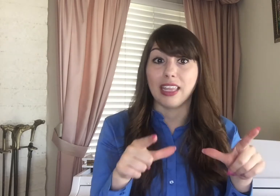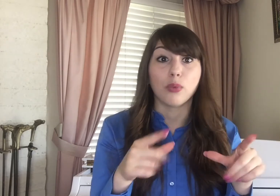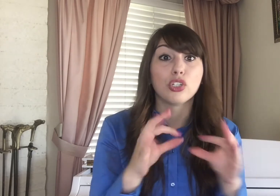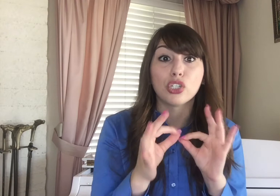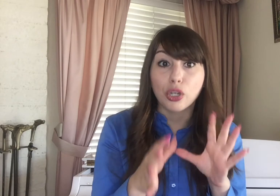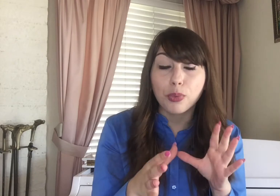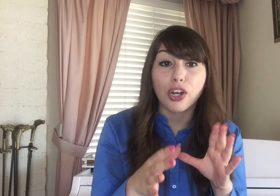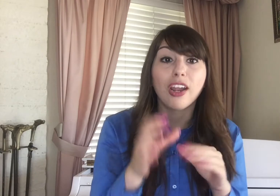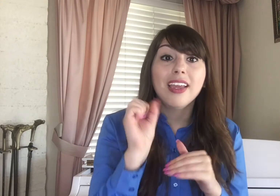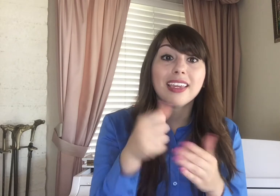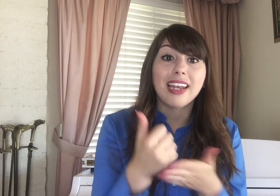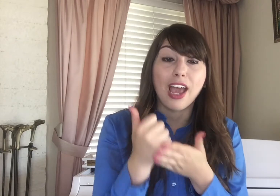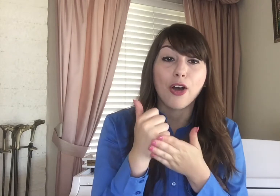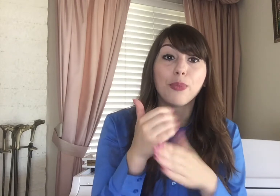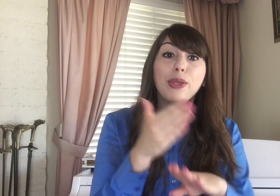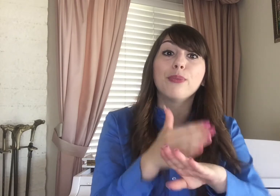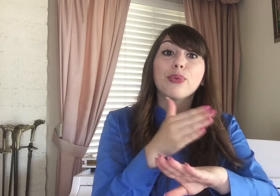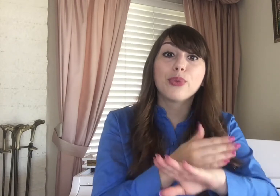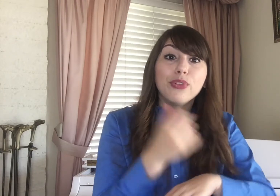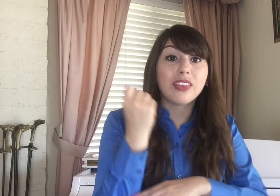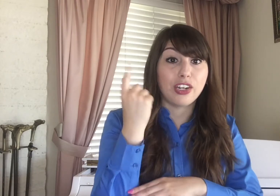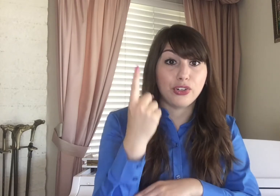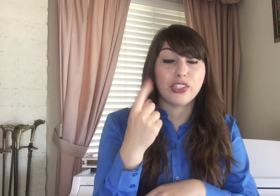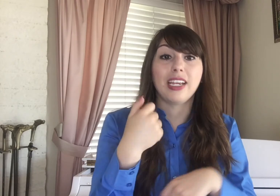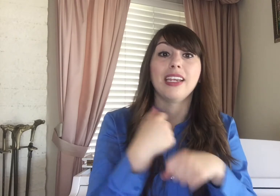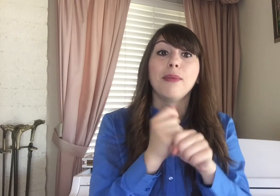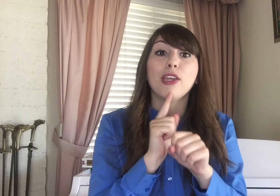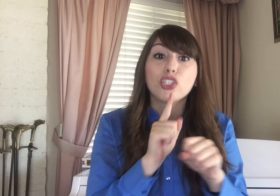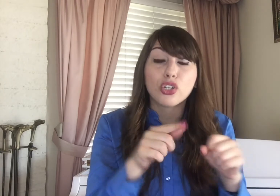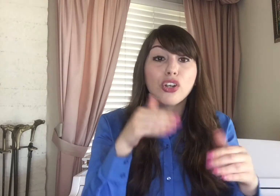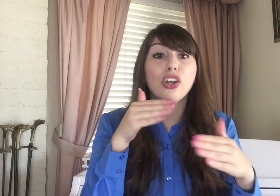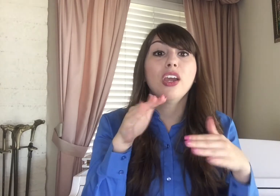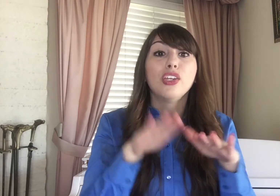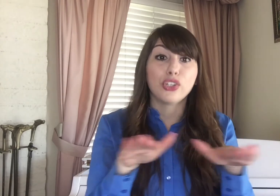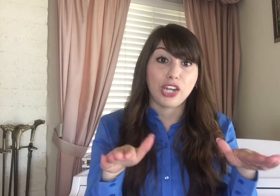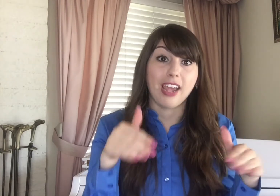language interpreter can help improve that understanding make sure your child